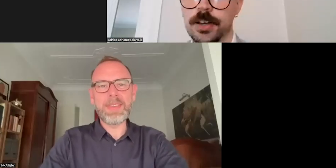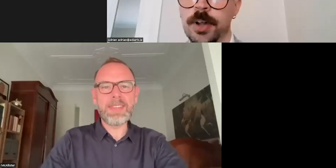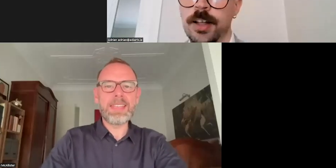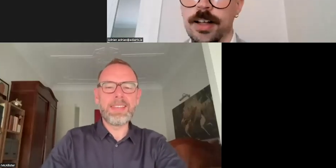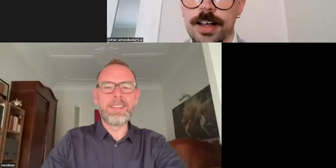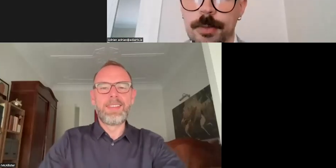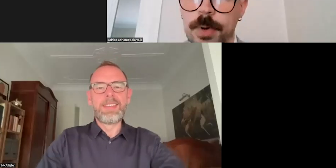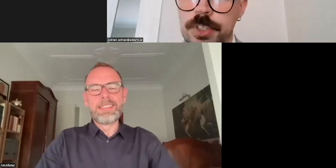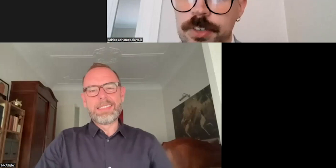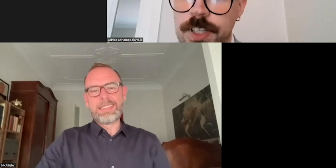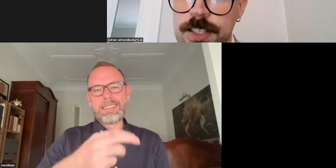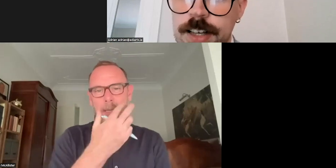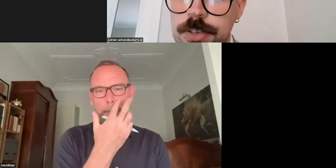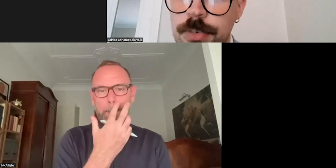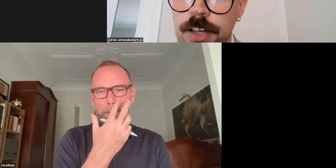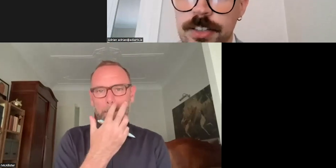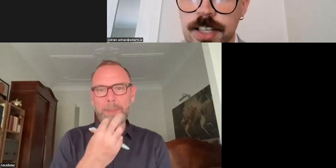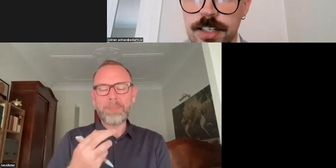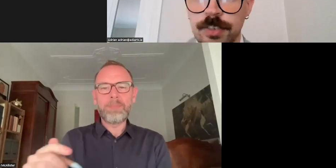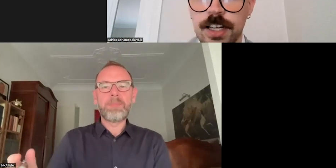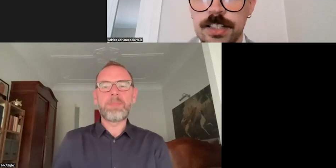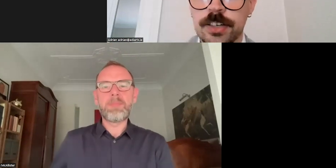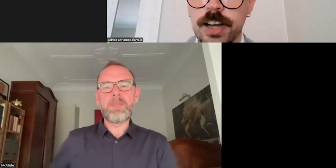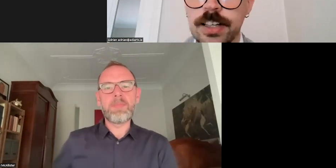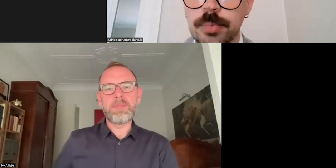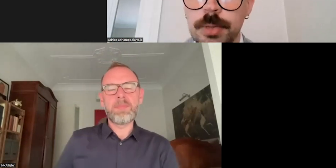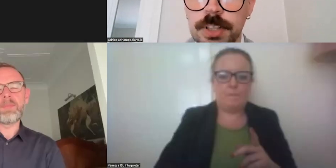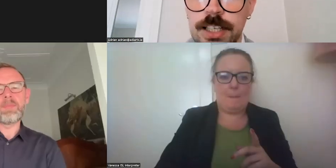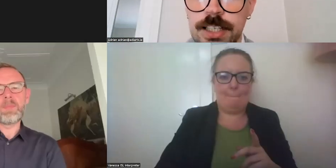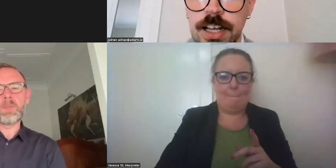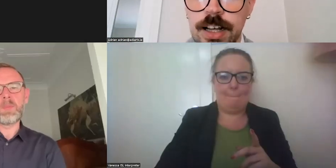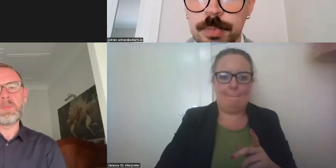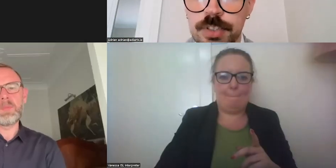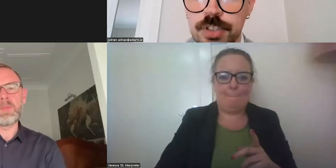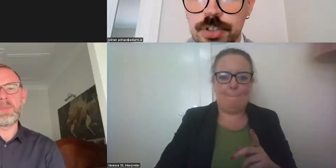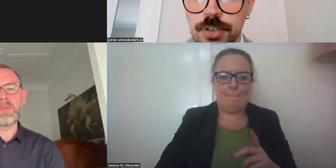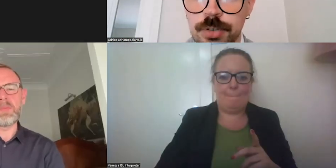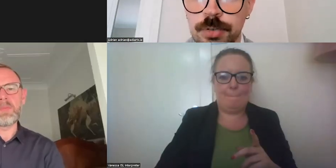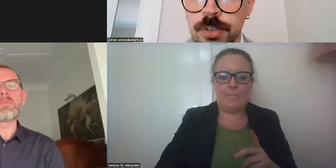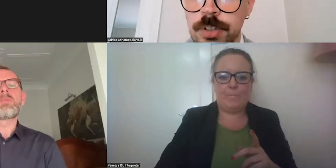So, I'm just going to read this out. "If I understand NaviLens correctly, people need an app to...